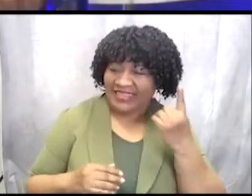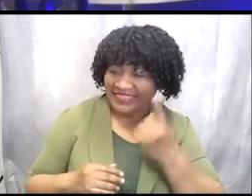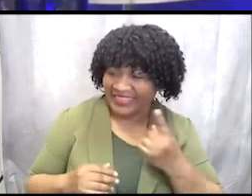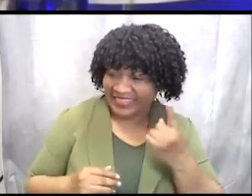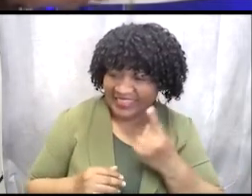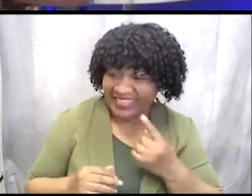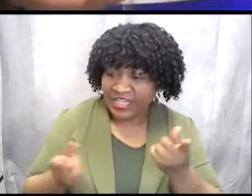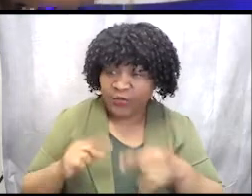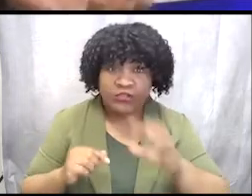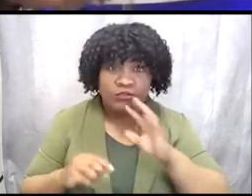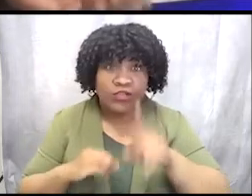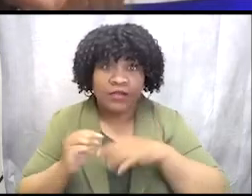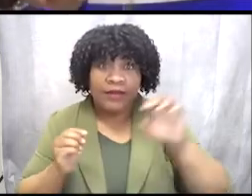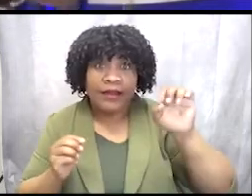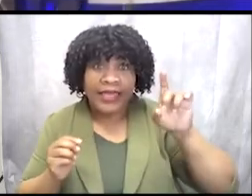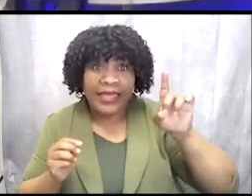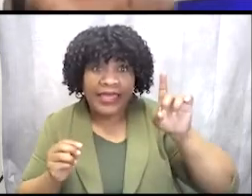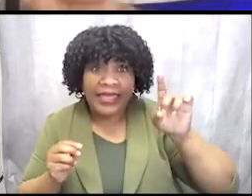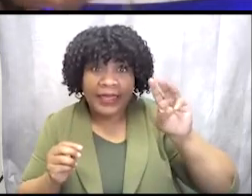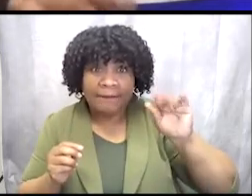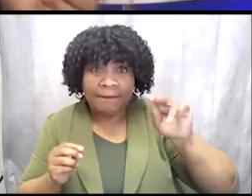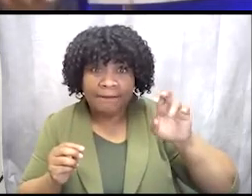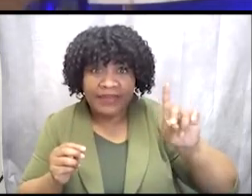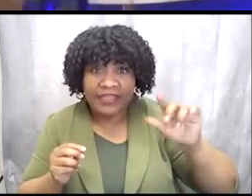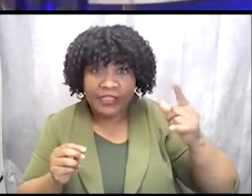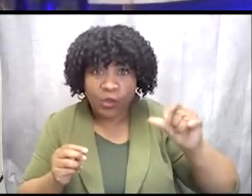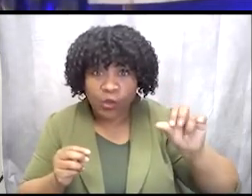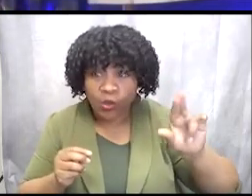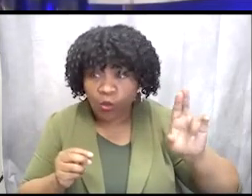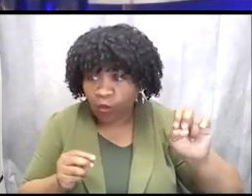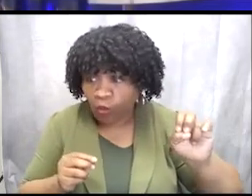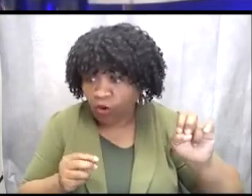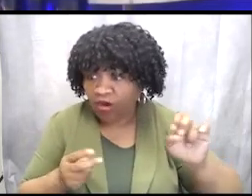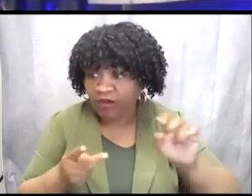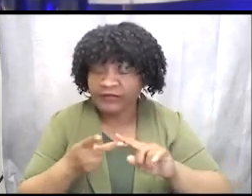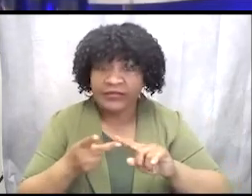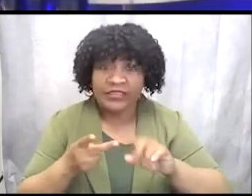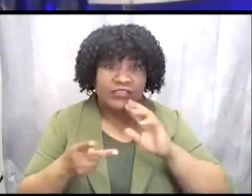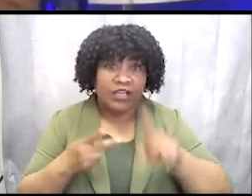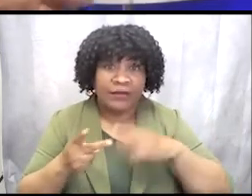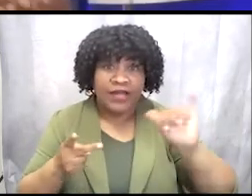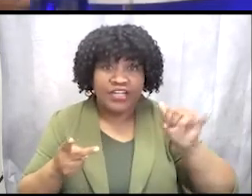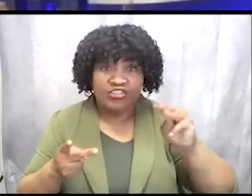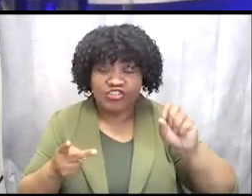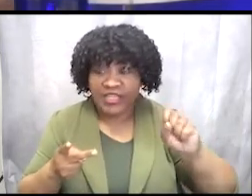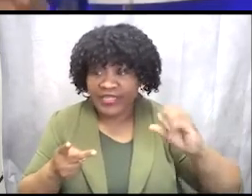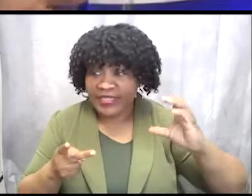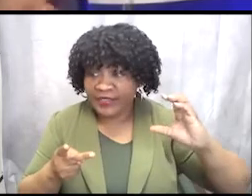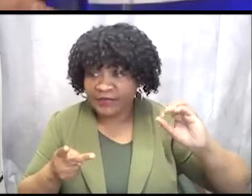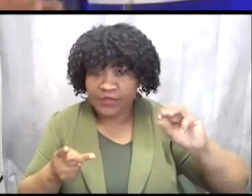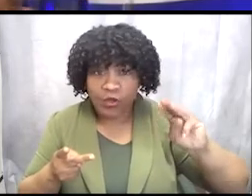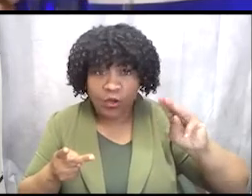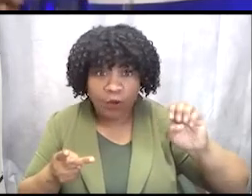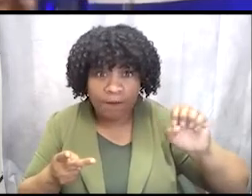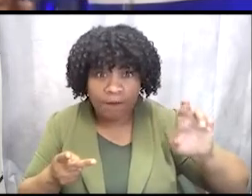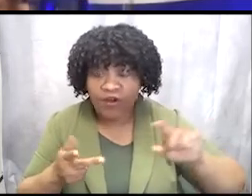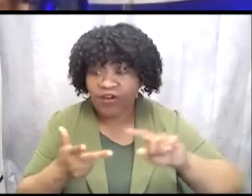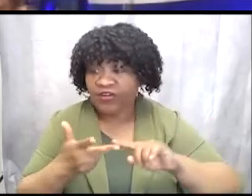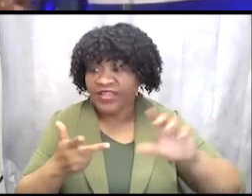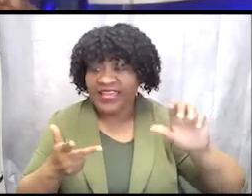And so when you talk about Edmund Gordon... and James Colmer and Eisa Hillier and people and Ron Edmonds